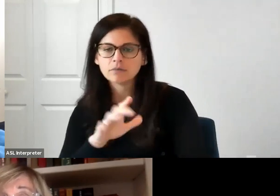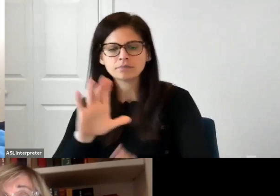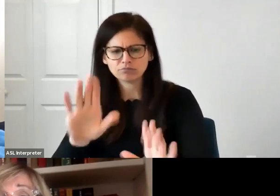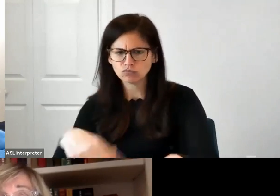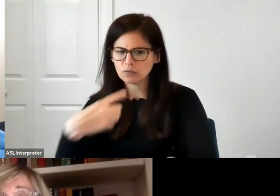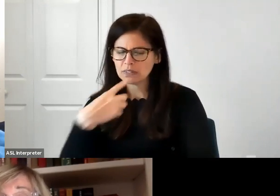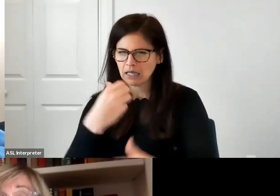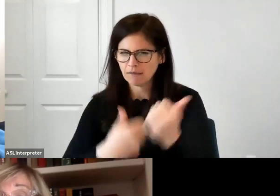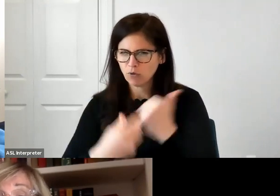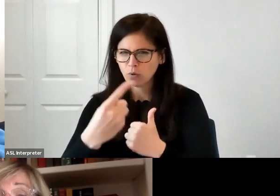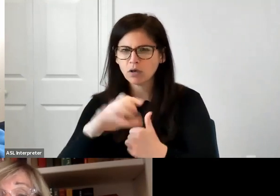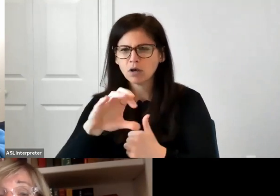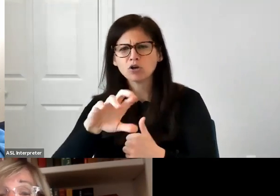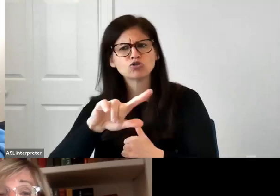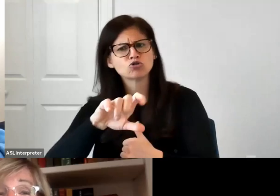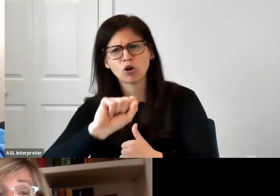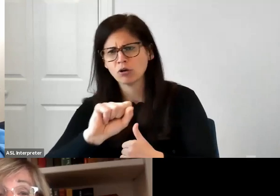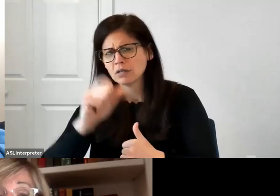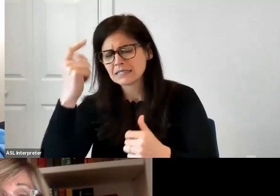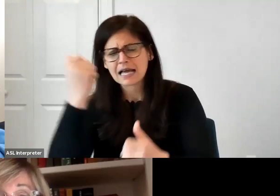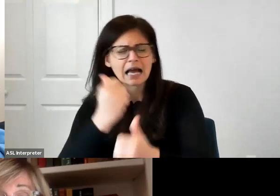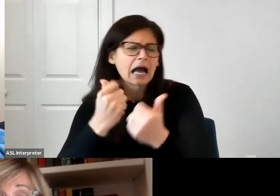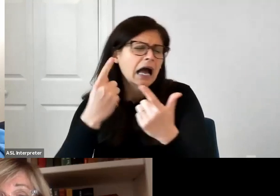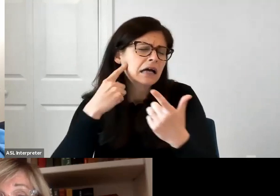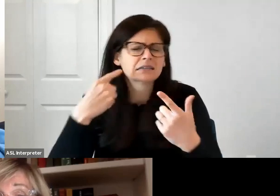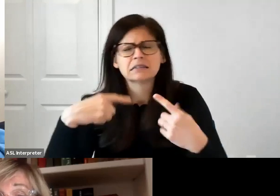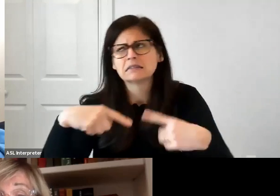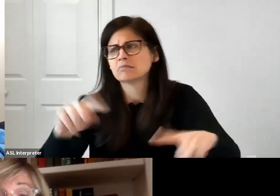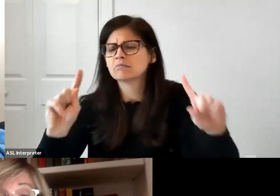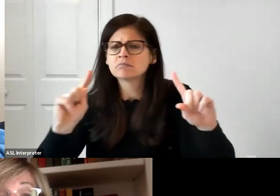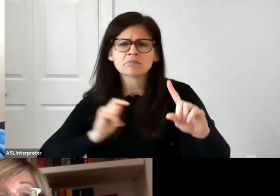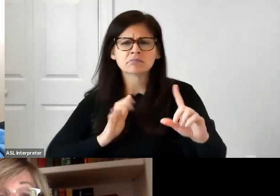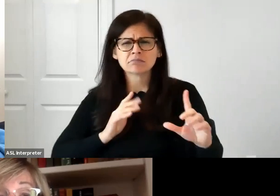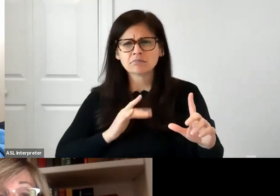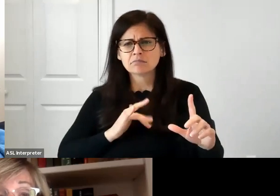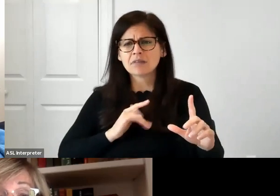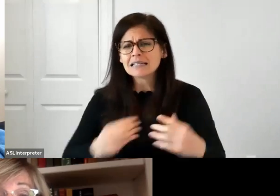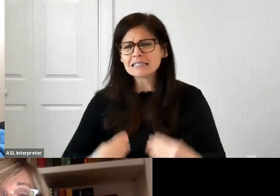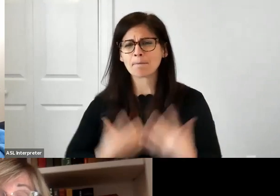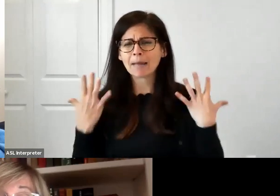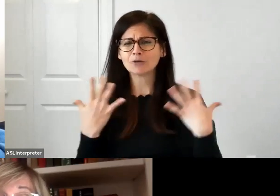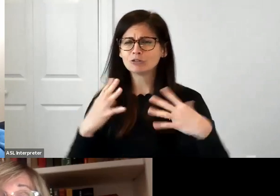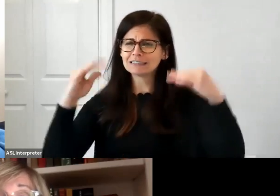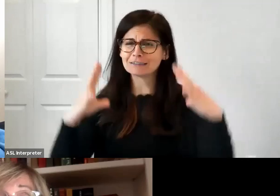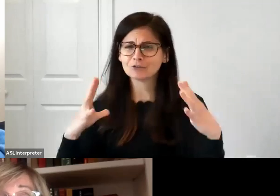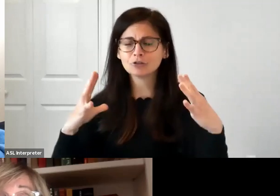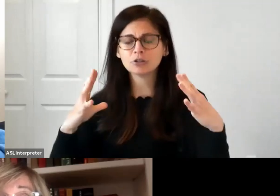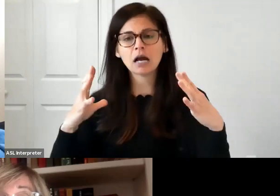Charles is an amazing, inspiring teacher. So much of what I've learned about inclusion,